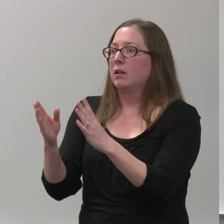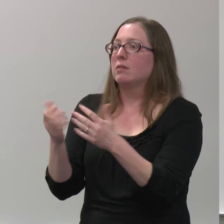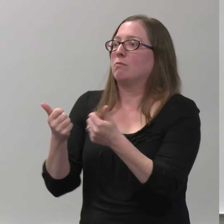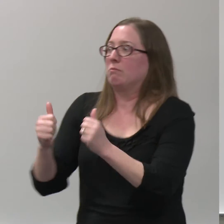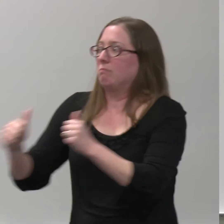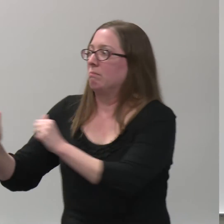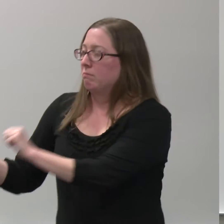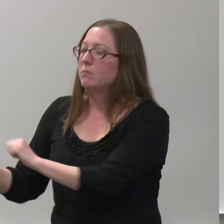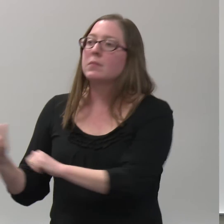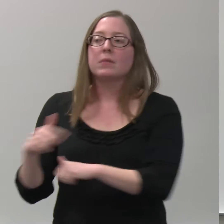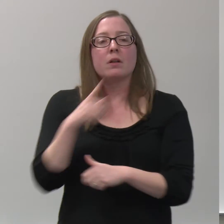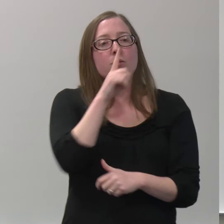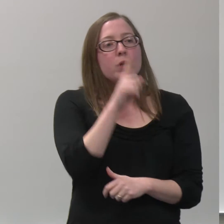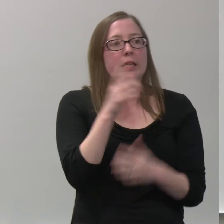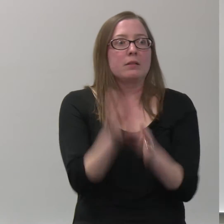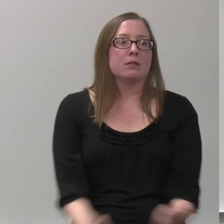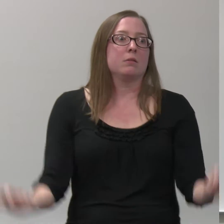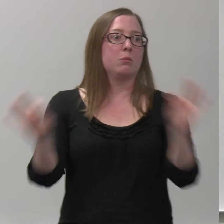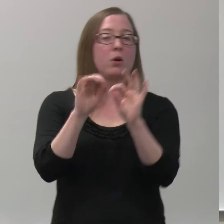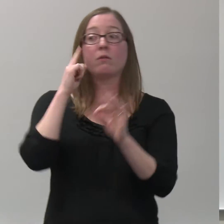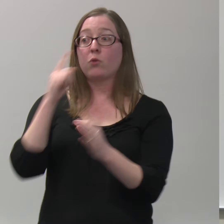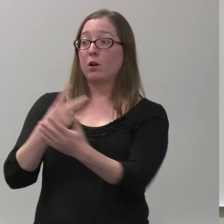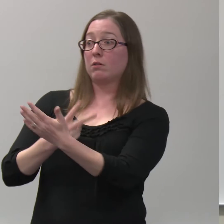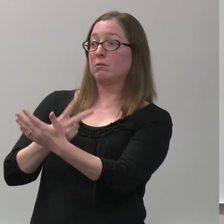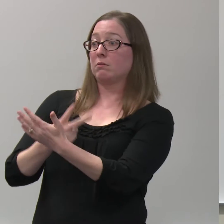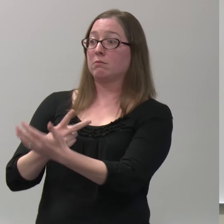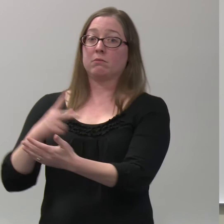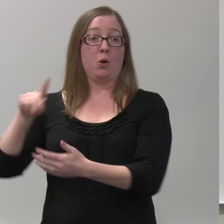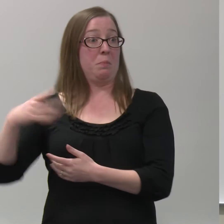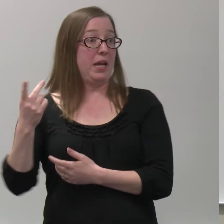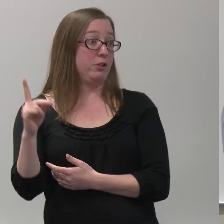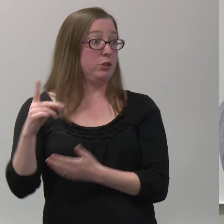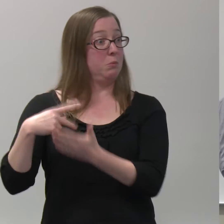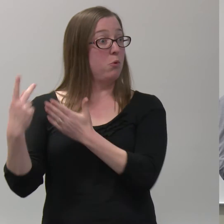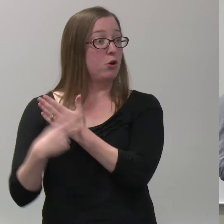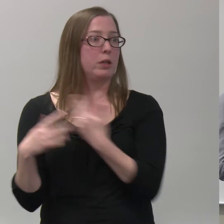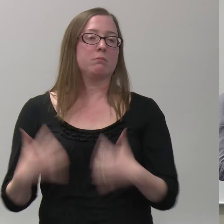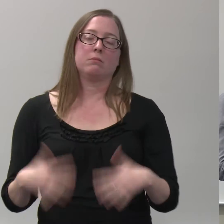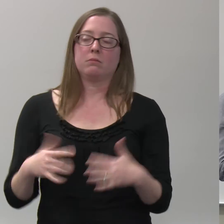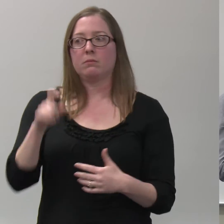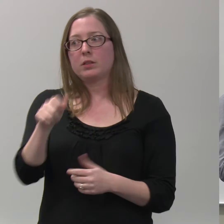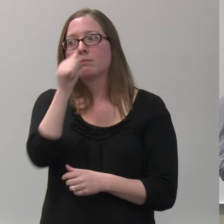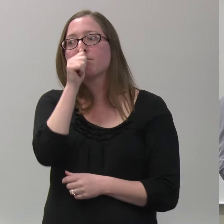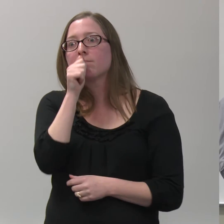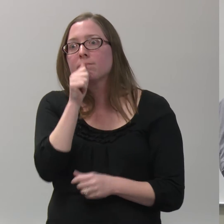is perseverance, and fortunately, I had some good mentors that helped me with that,